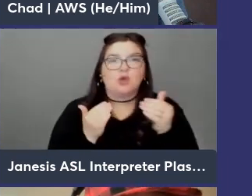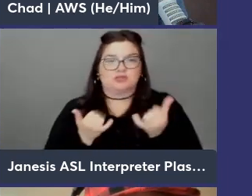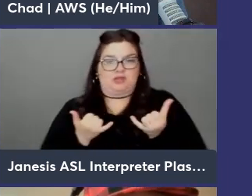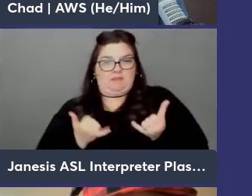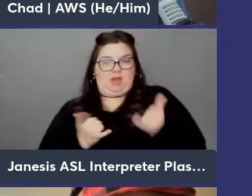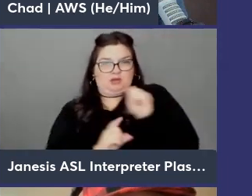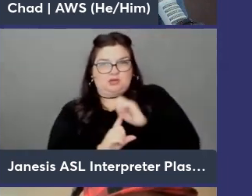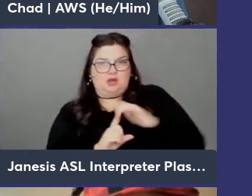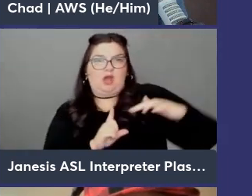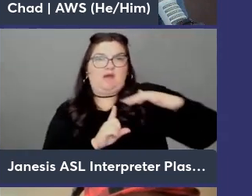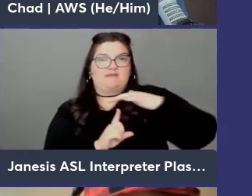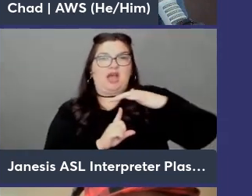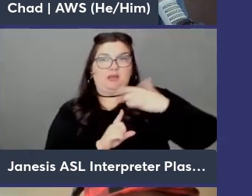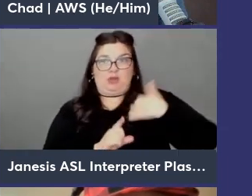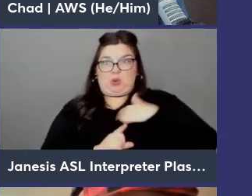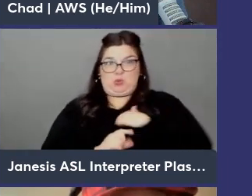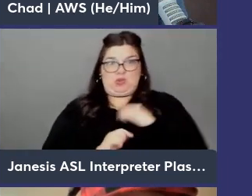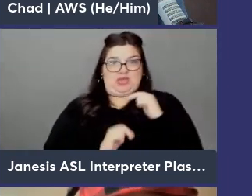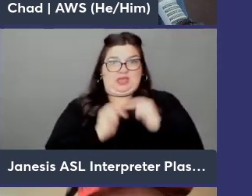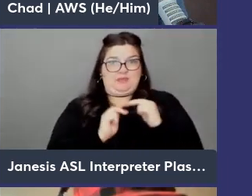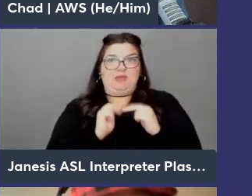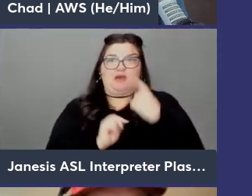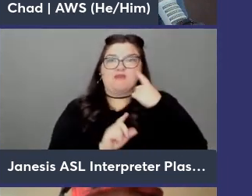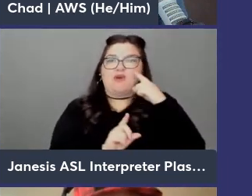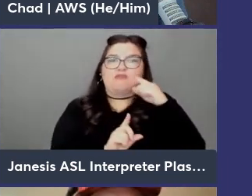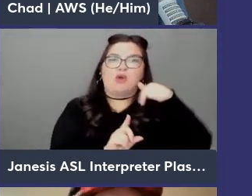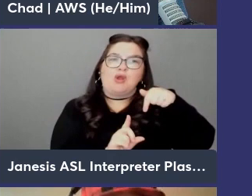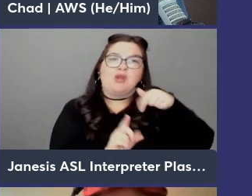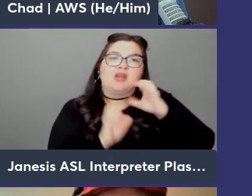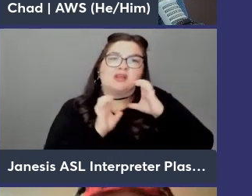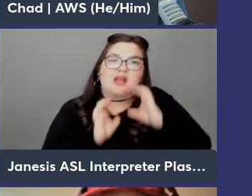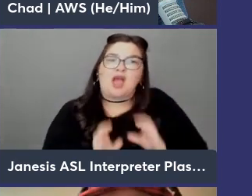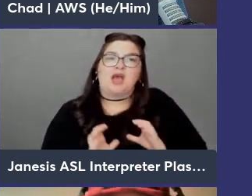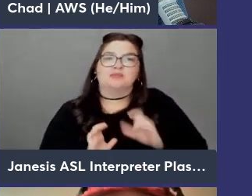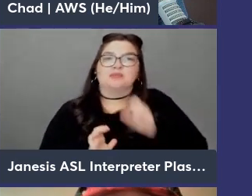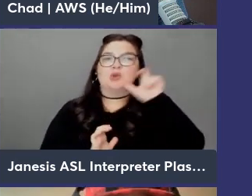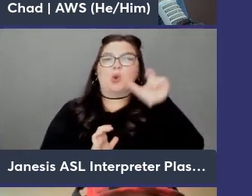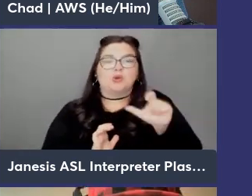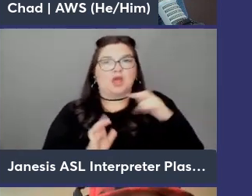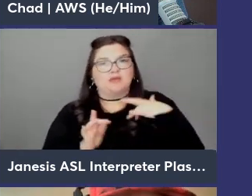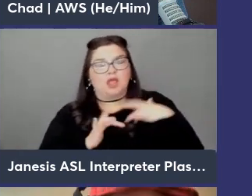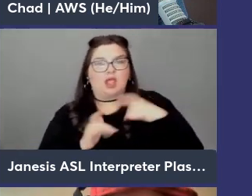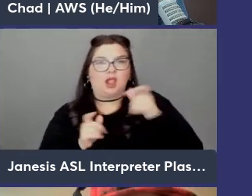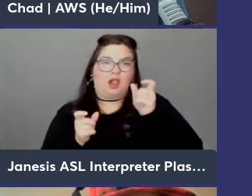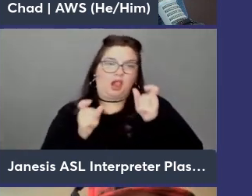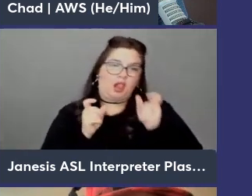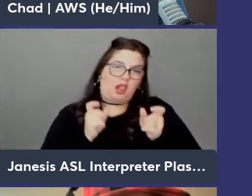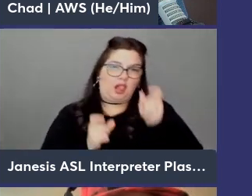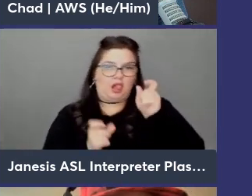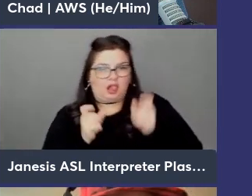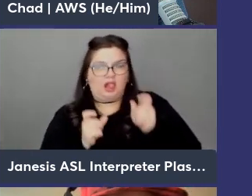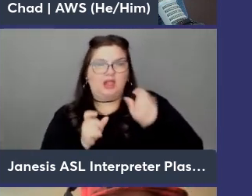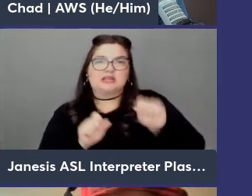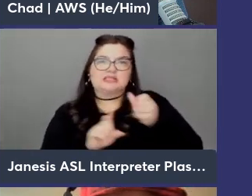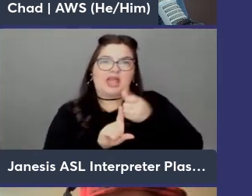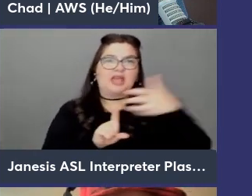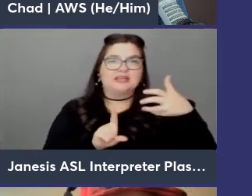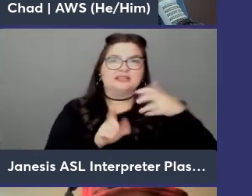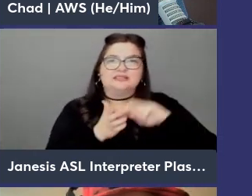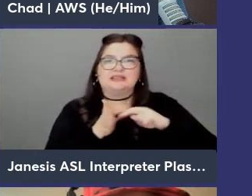We build this for our customer, so they don't need to work on defining that. They can define other thing for their application.